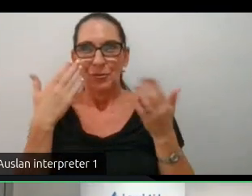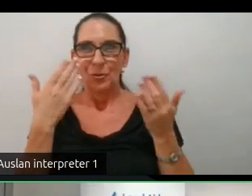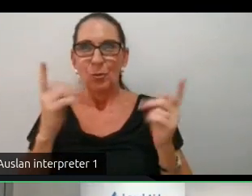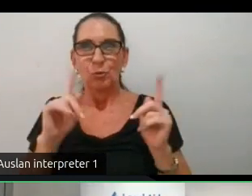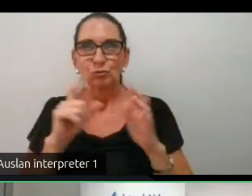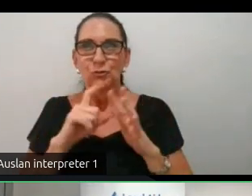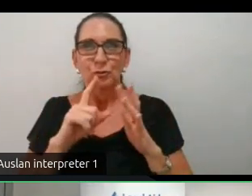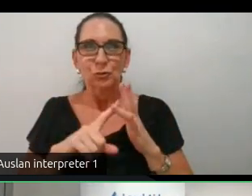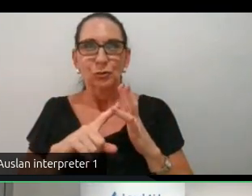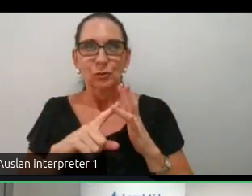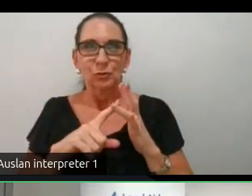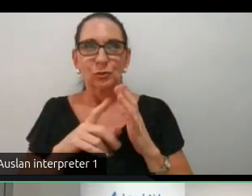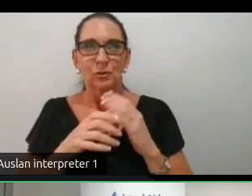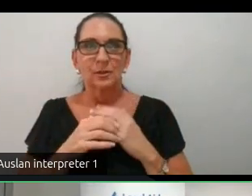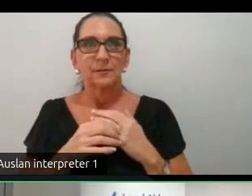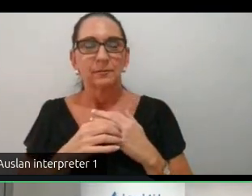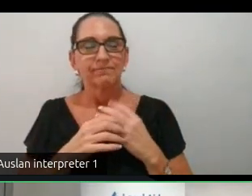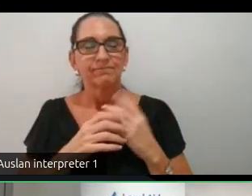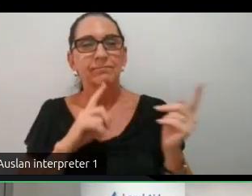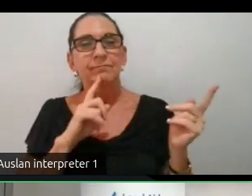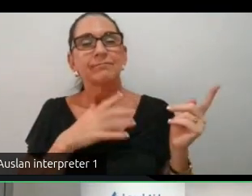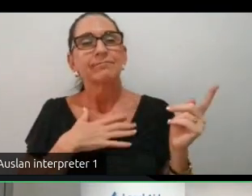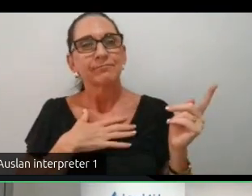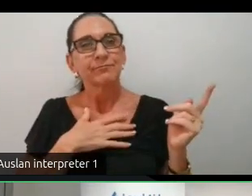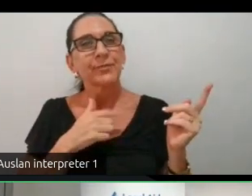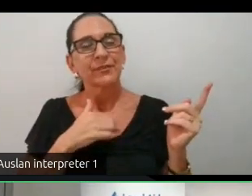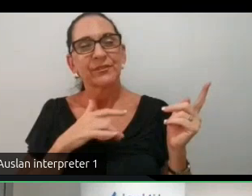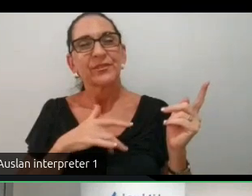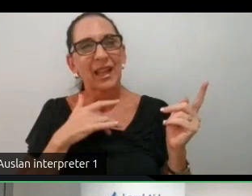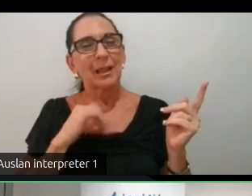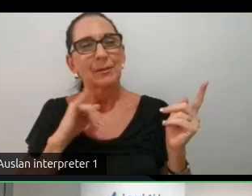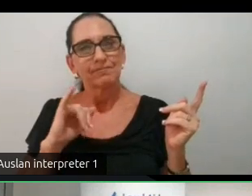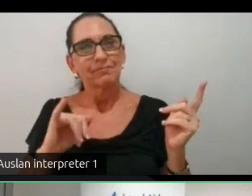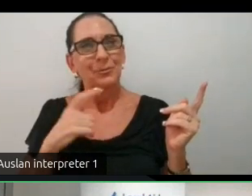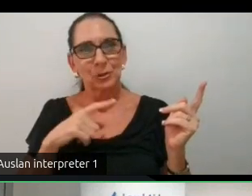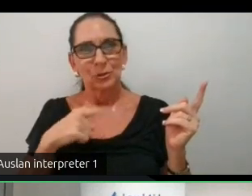how am I supposed to know what to do next? I don't feel for them because I don't know what they're